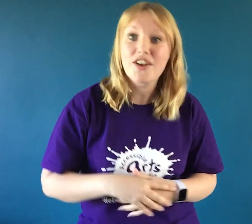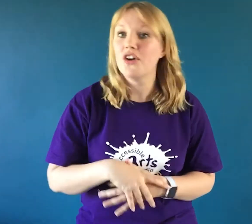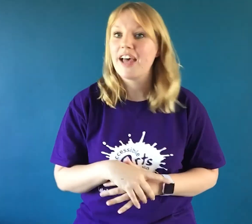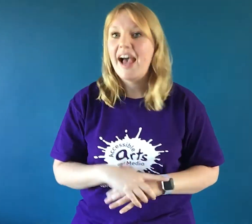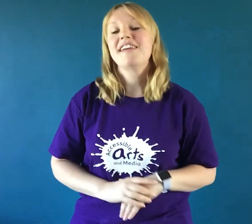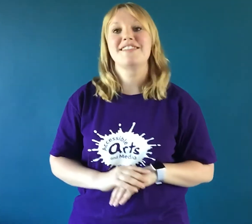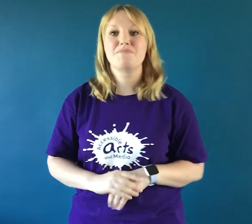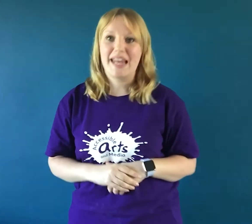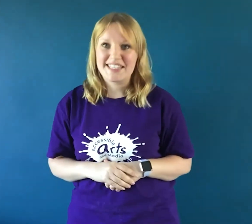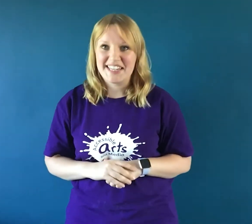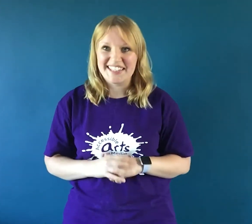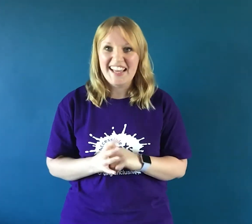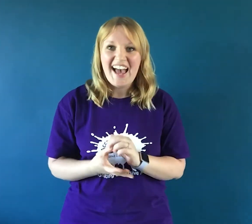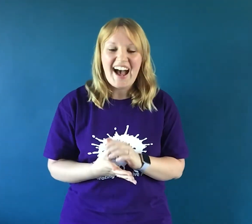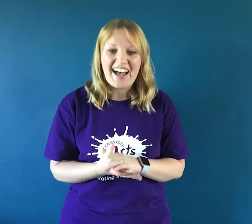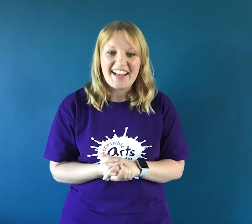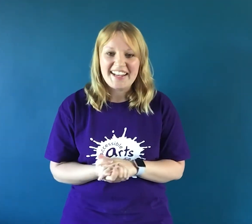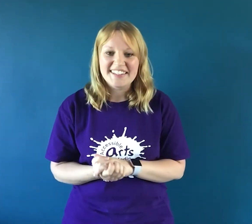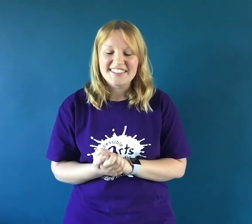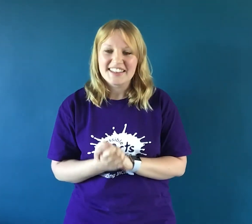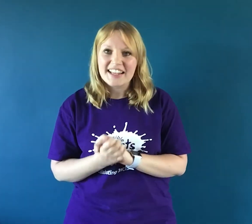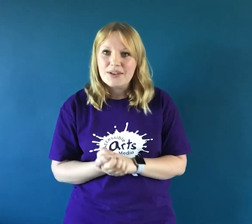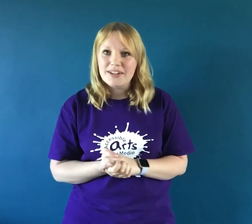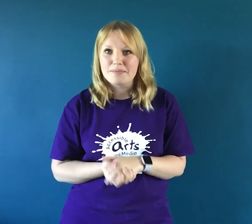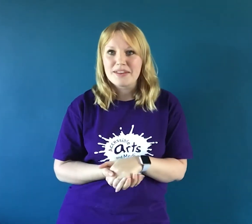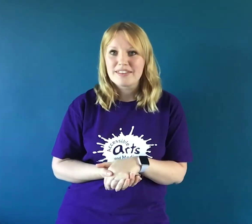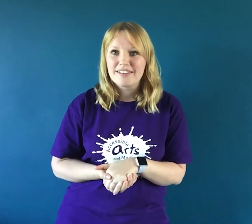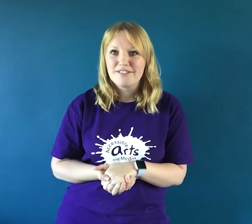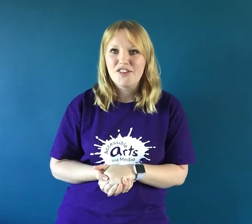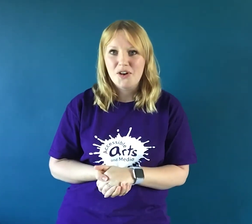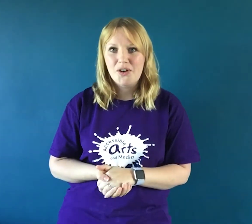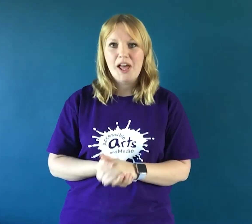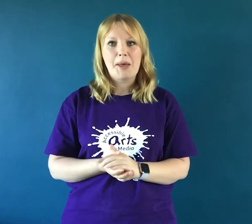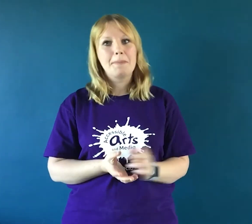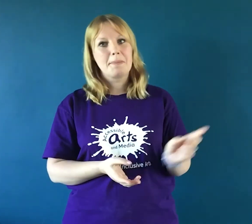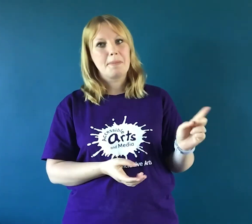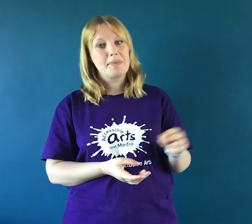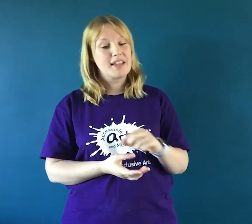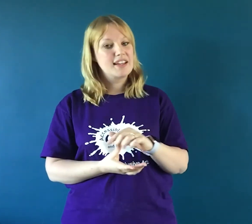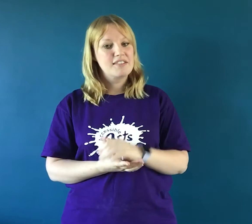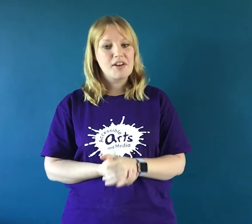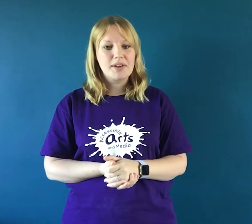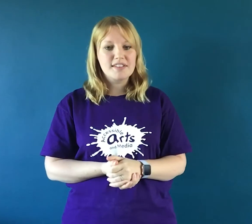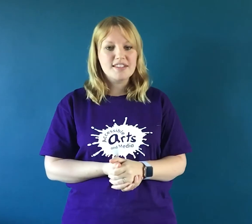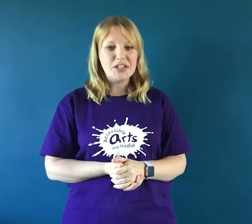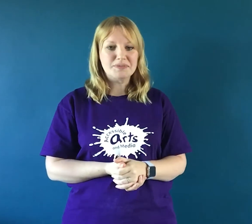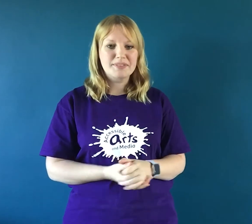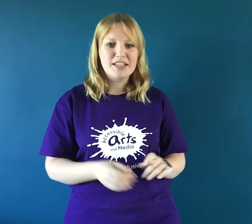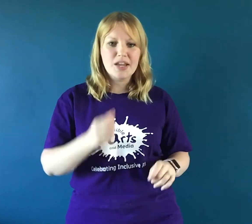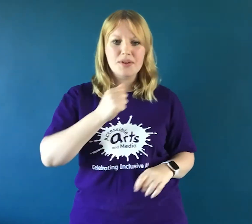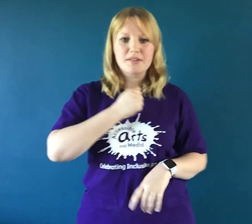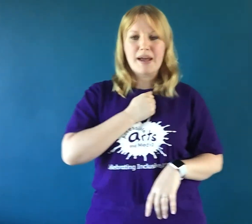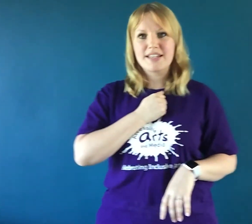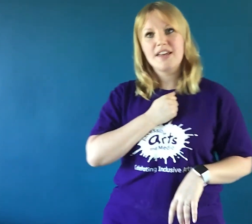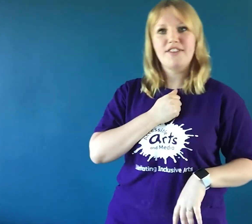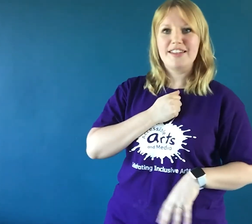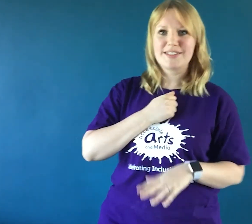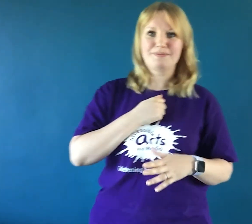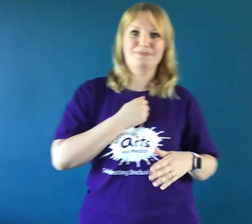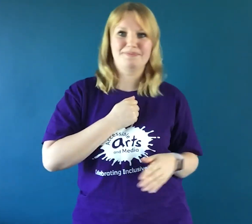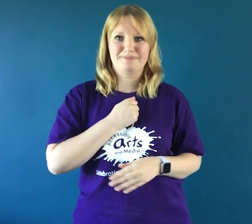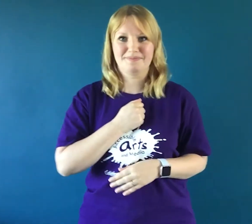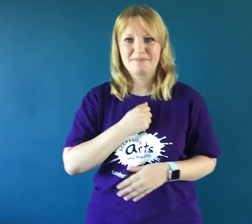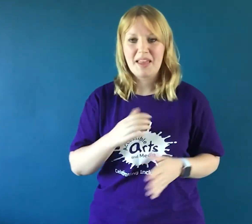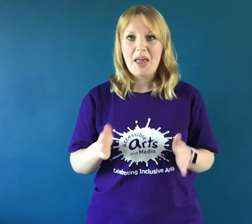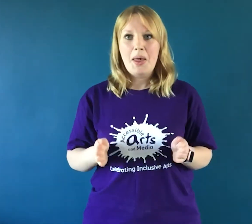called Irish Blessing and thank you Elizabeth for requesting this song. So it goes my turn first.